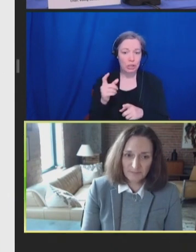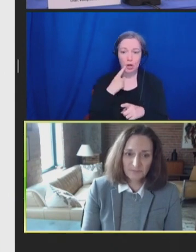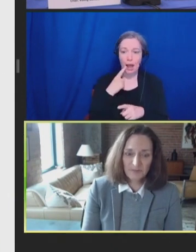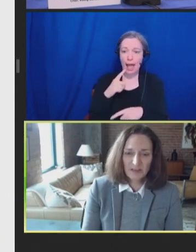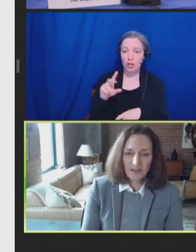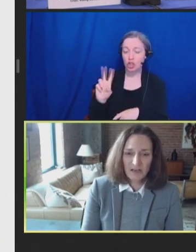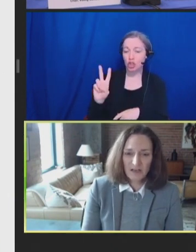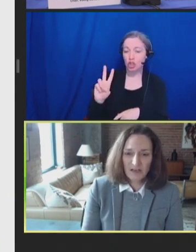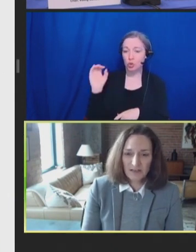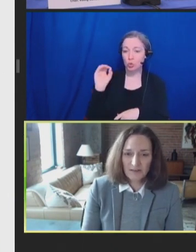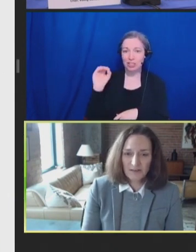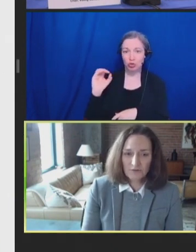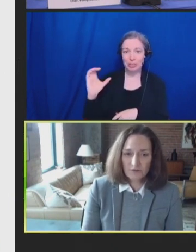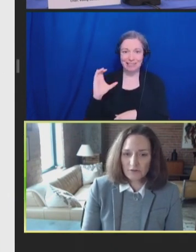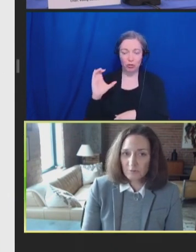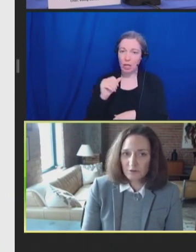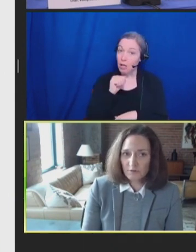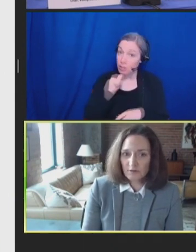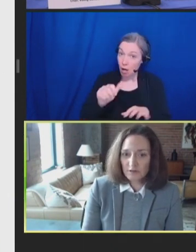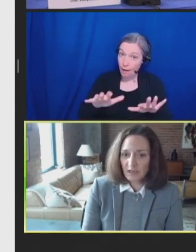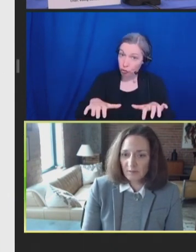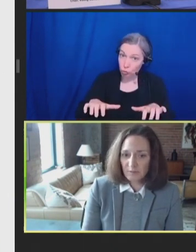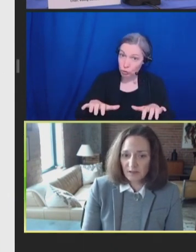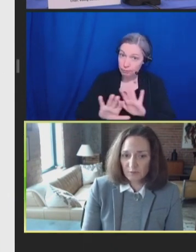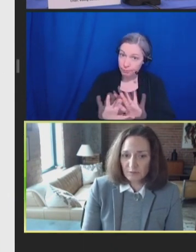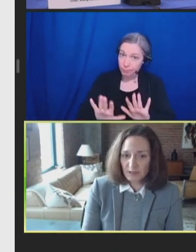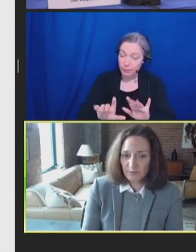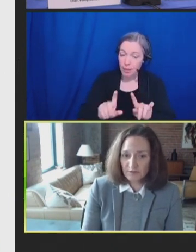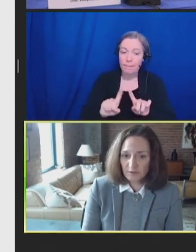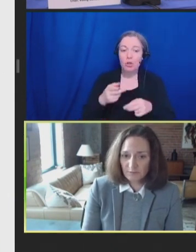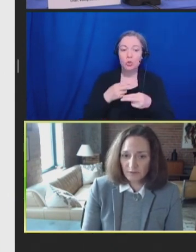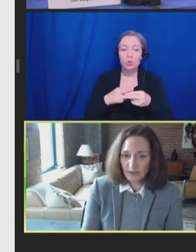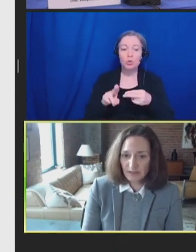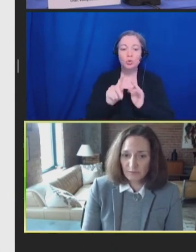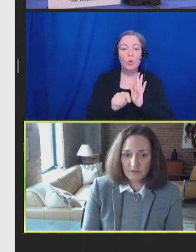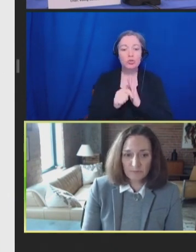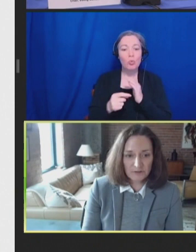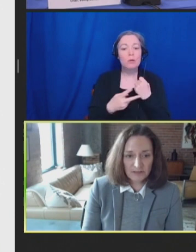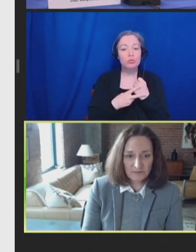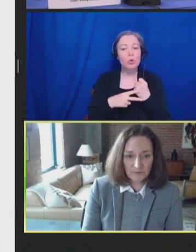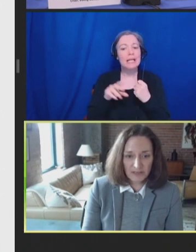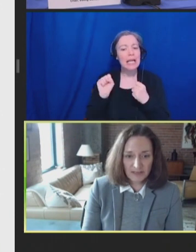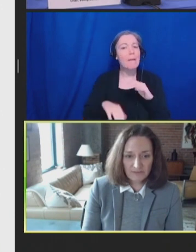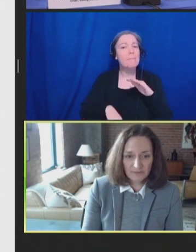this. The short-term storage, it can be at room temperature for eight hours. It's protected from